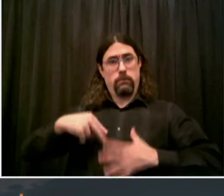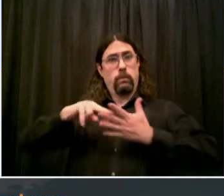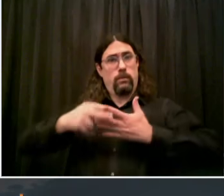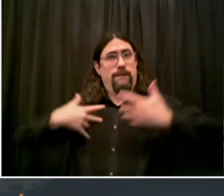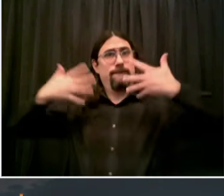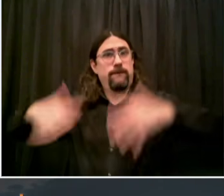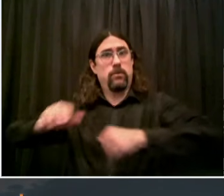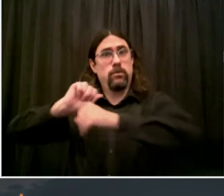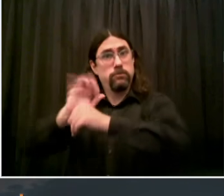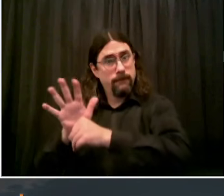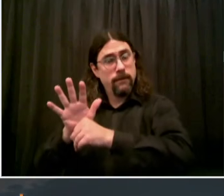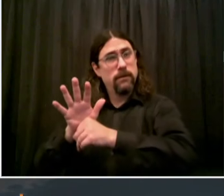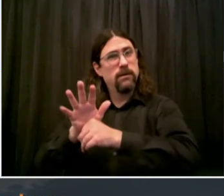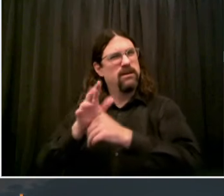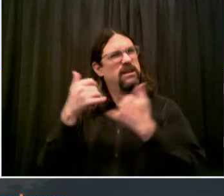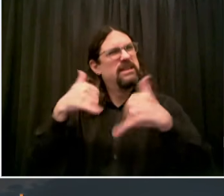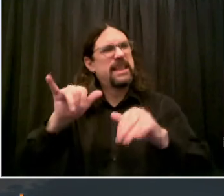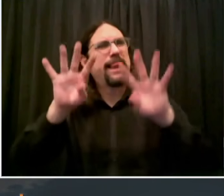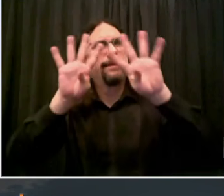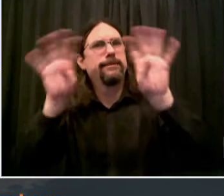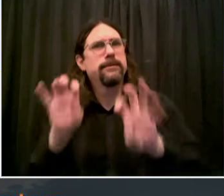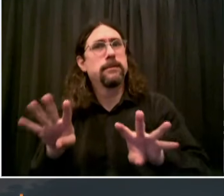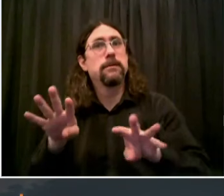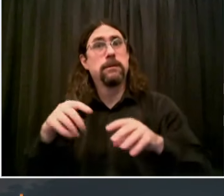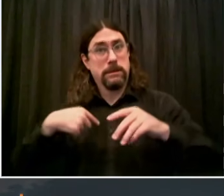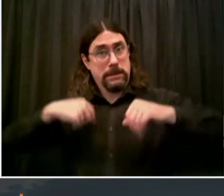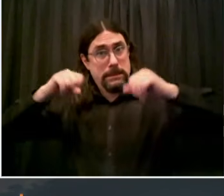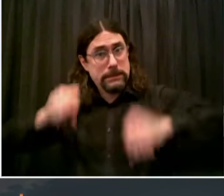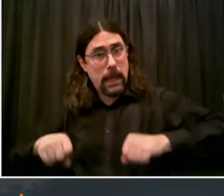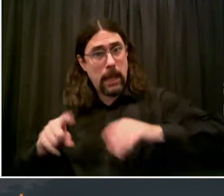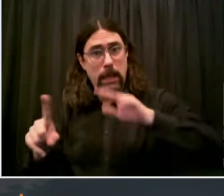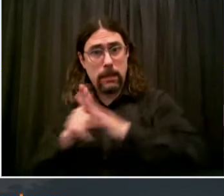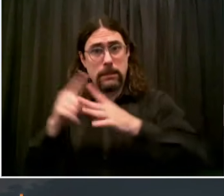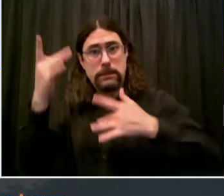YOU TO LET DOWN YOUR GUARD OR THAT YOU CAN